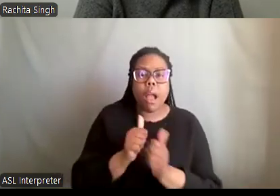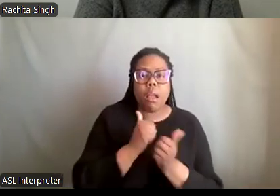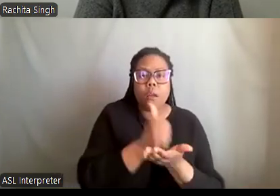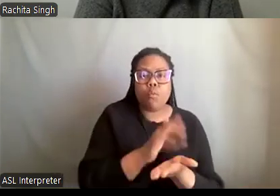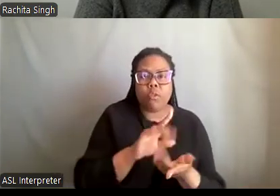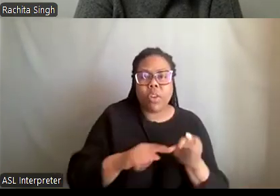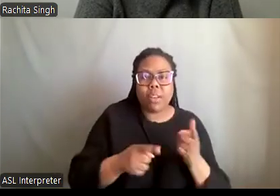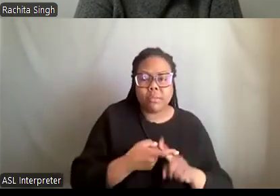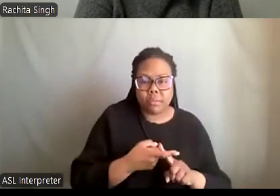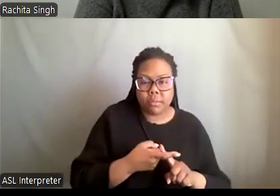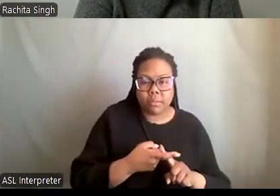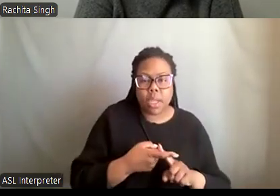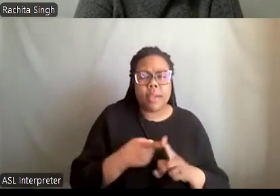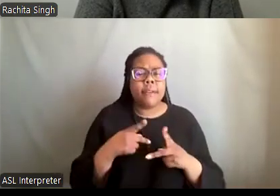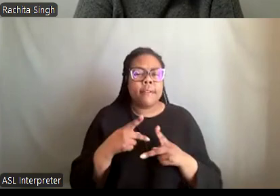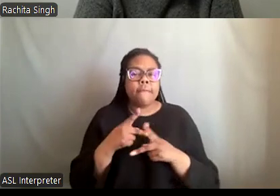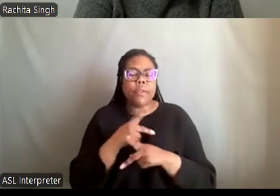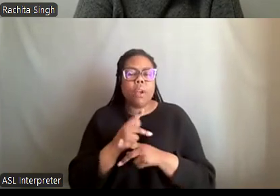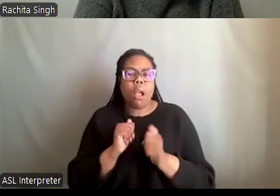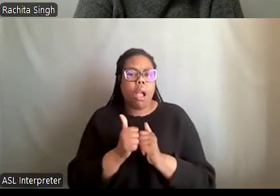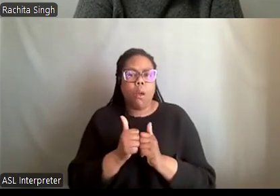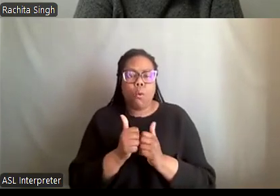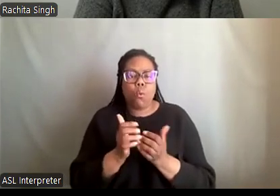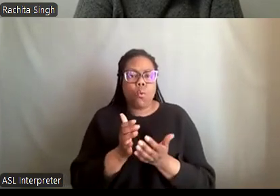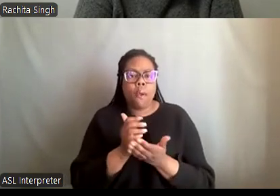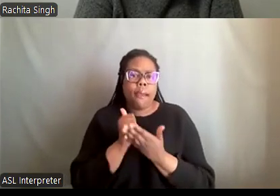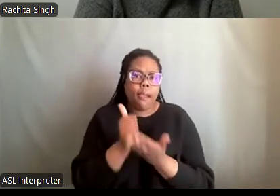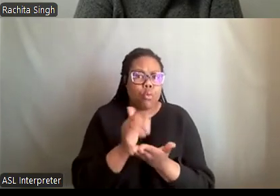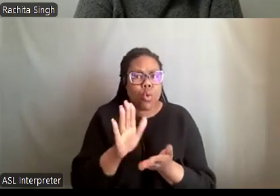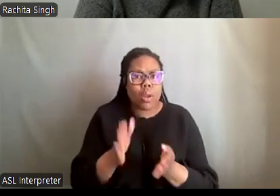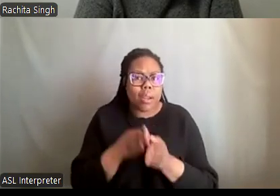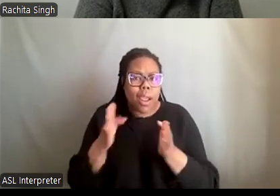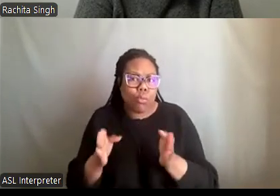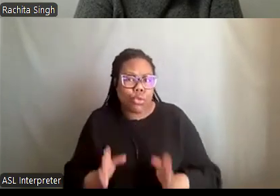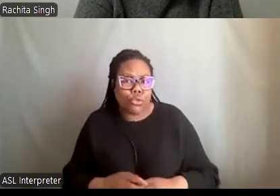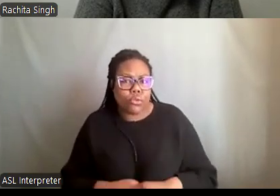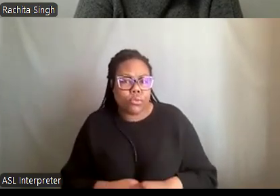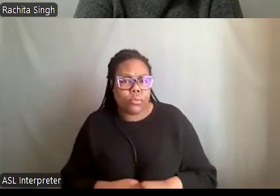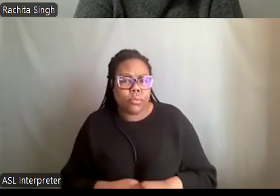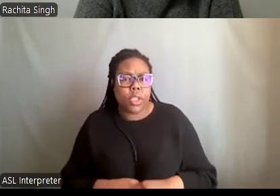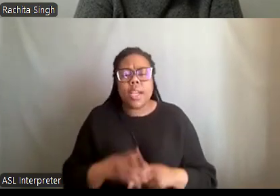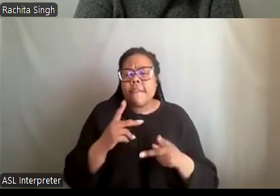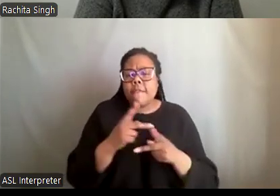to help your friends. Figure out ways to help your